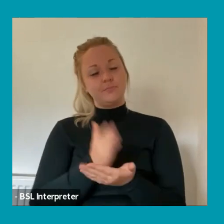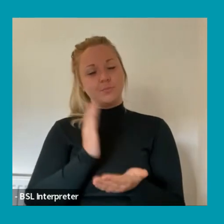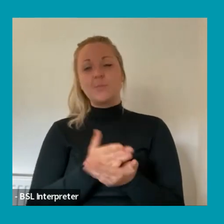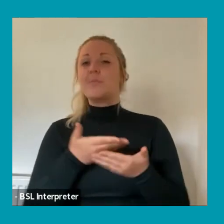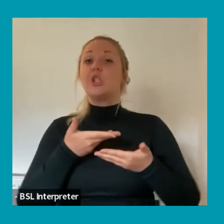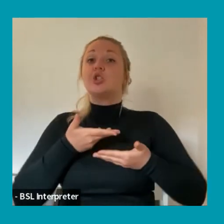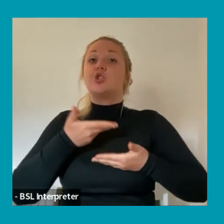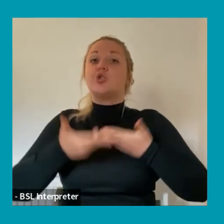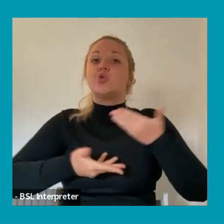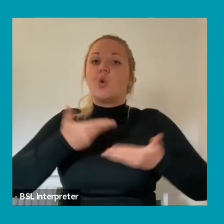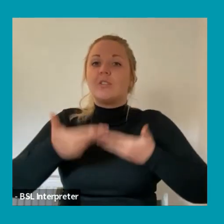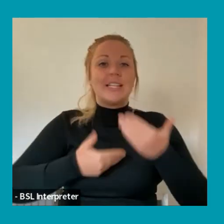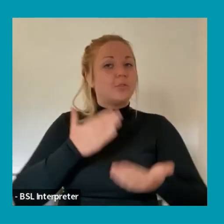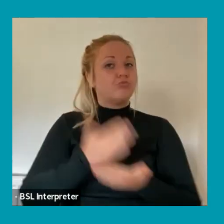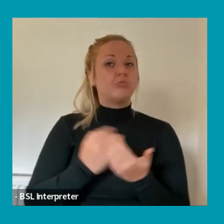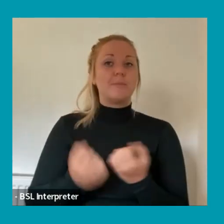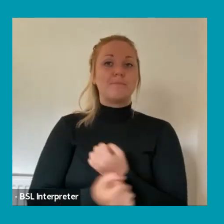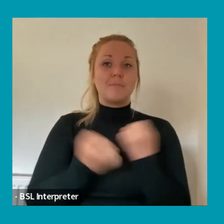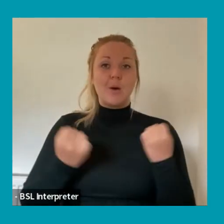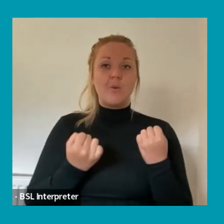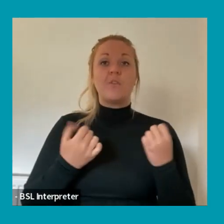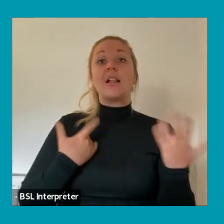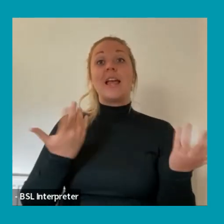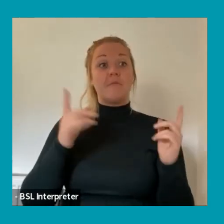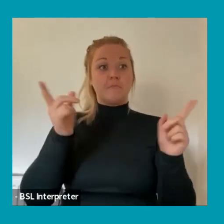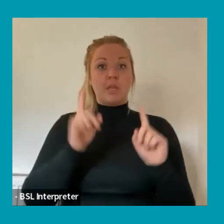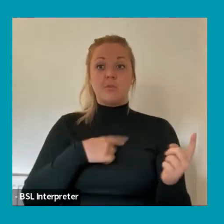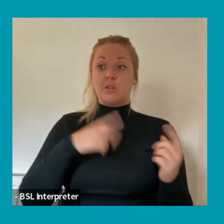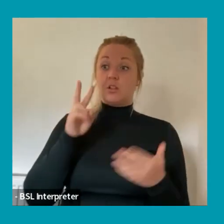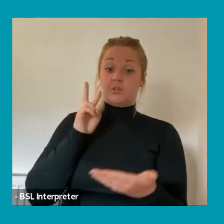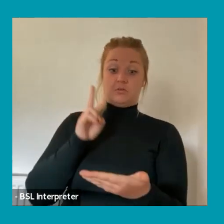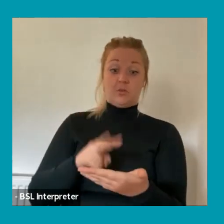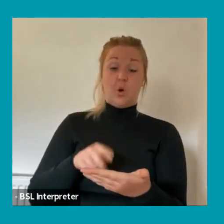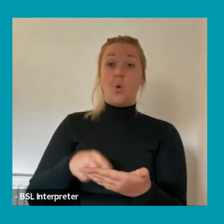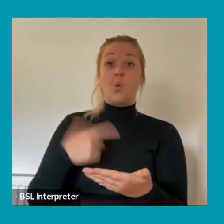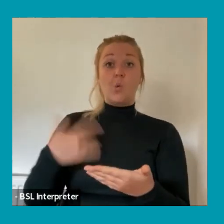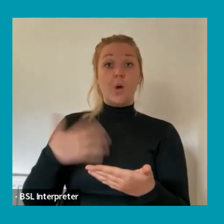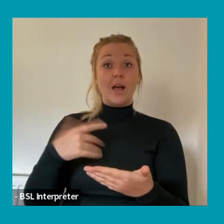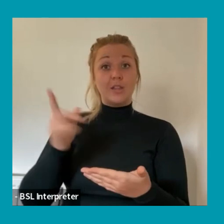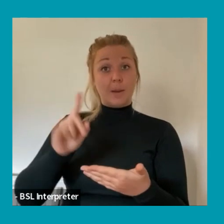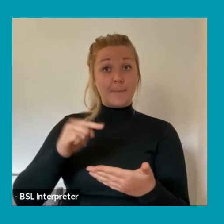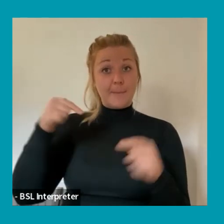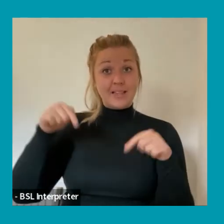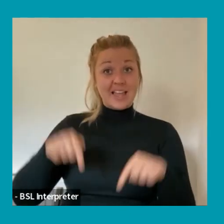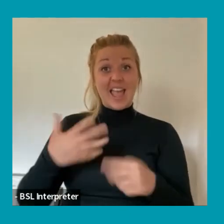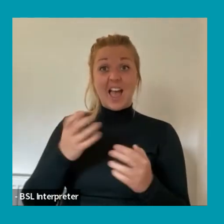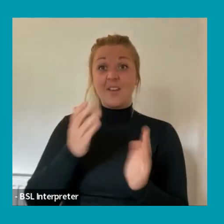If people can see there, are people I am working who have hidden differences I didn't know about.